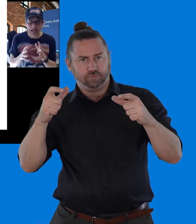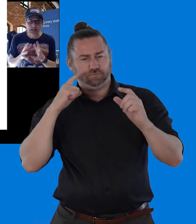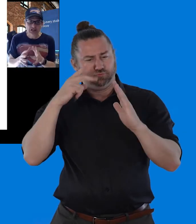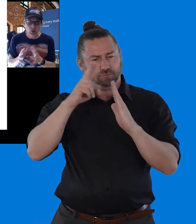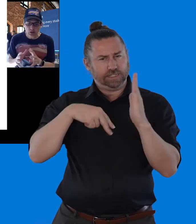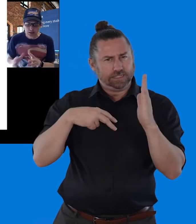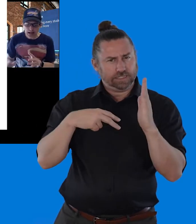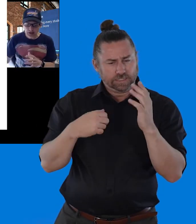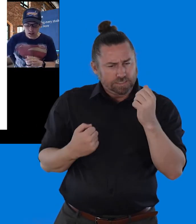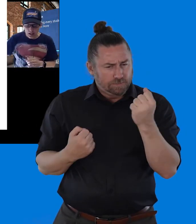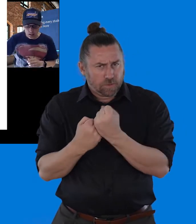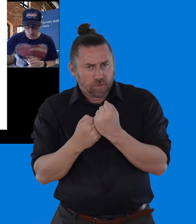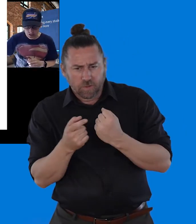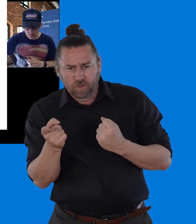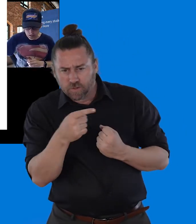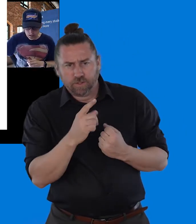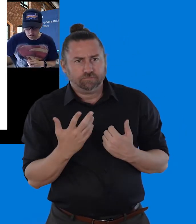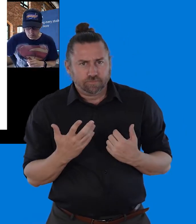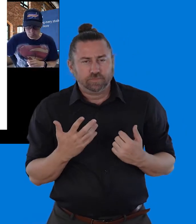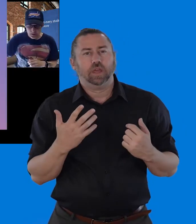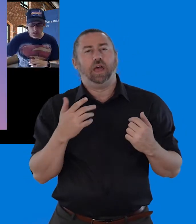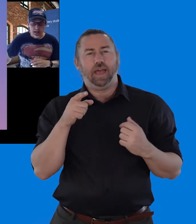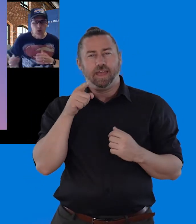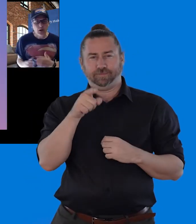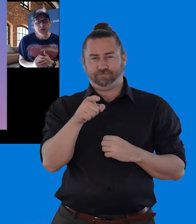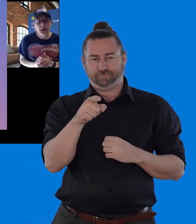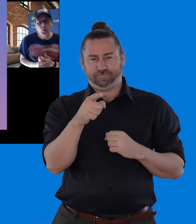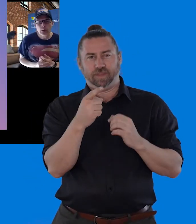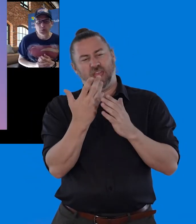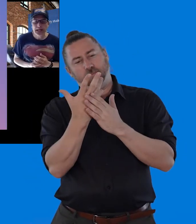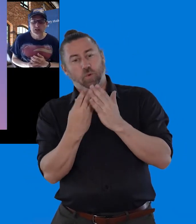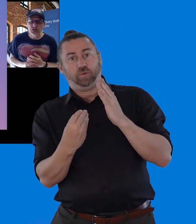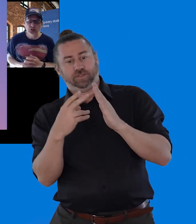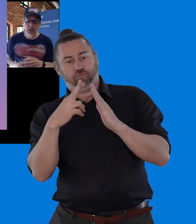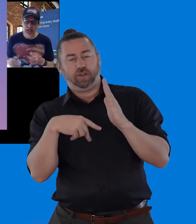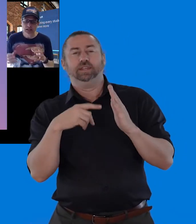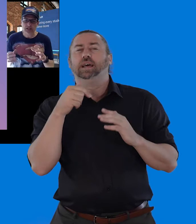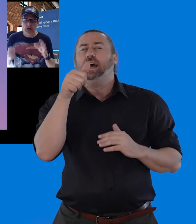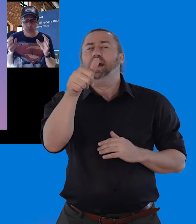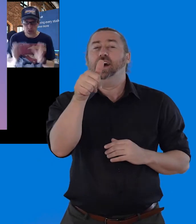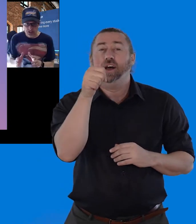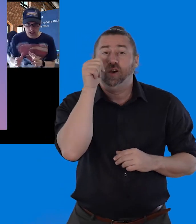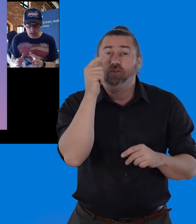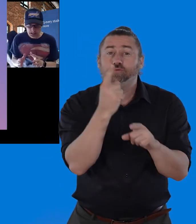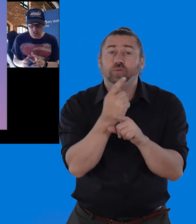it is all about Immersive Reader. Now, one thing I wanna point out to you is Personalization.